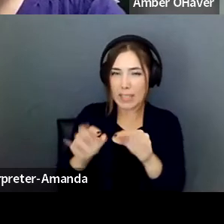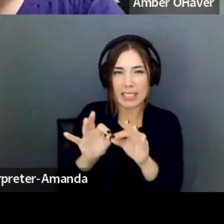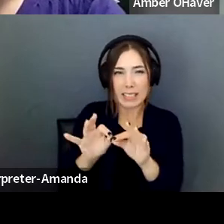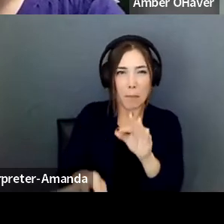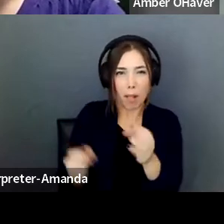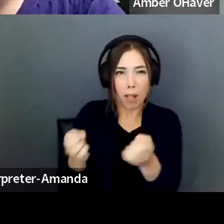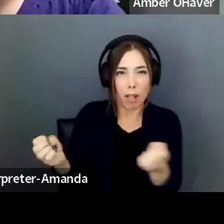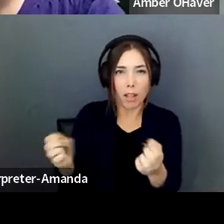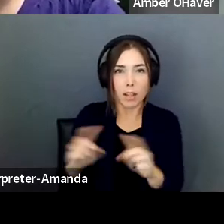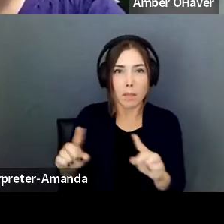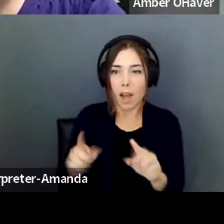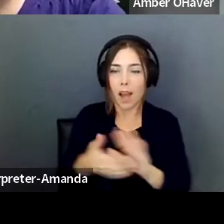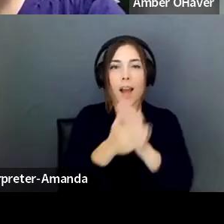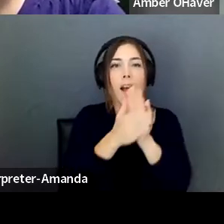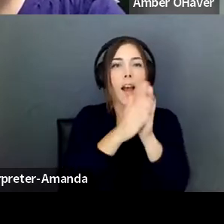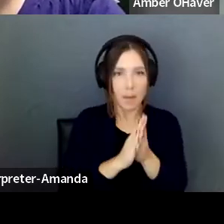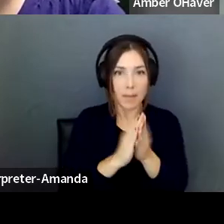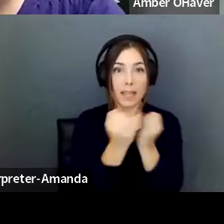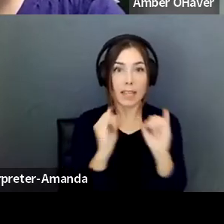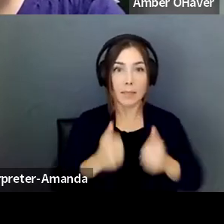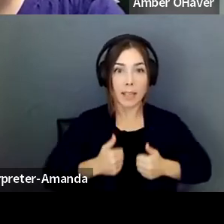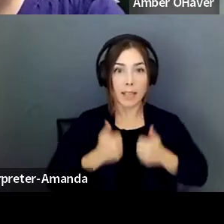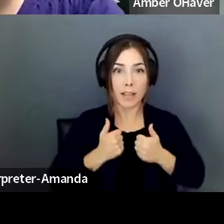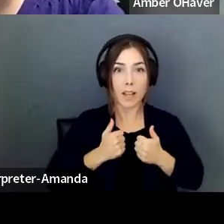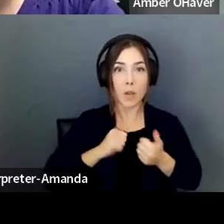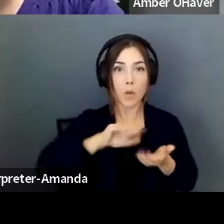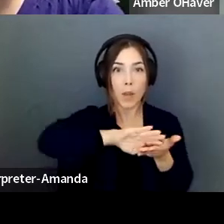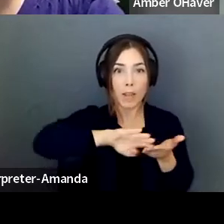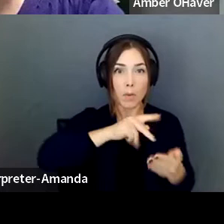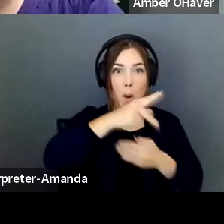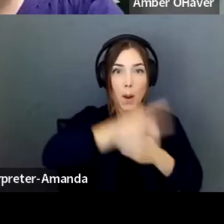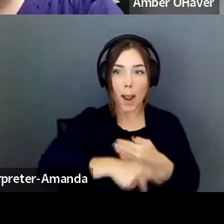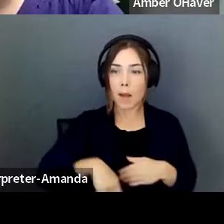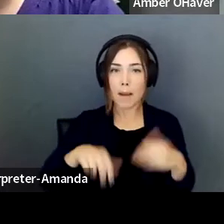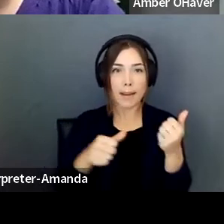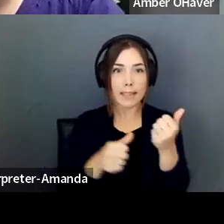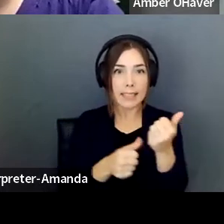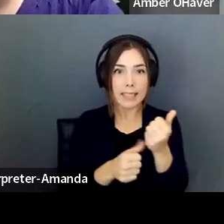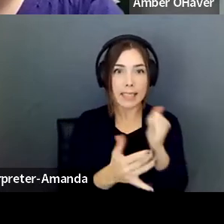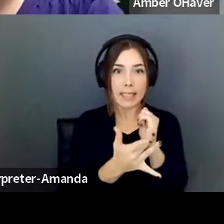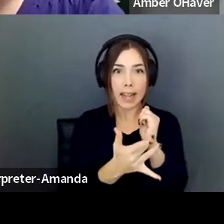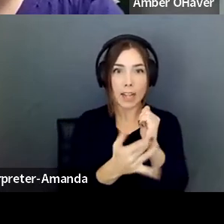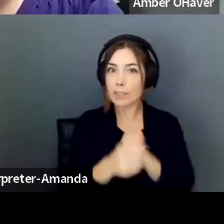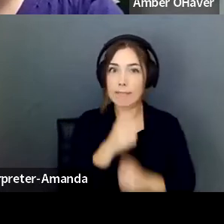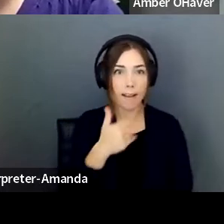She doesn't have cell phone or tablet. She's by herself.